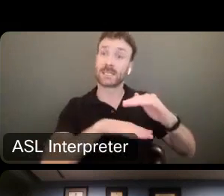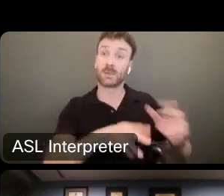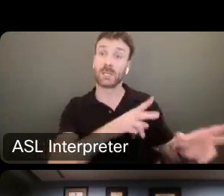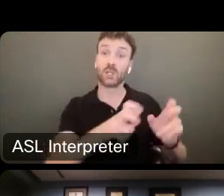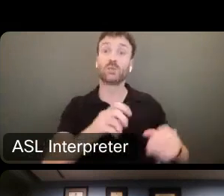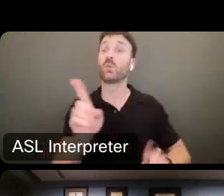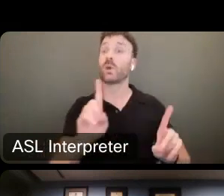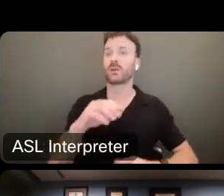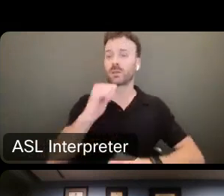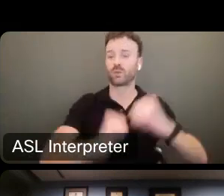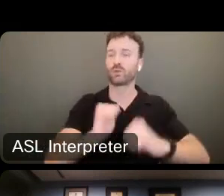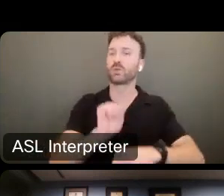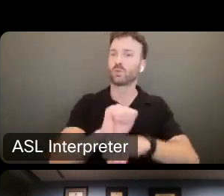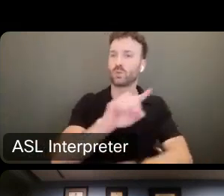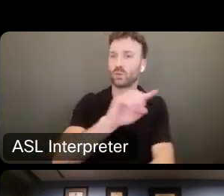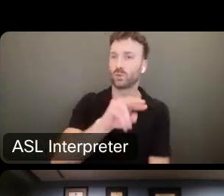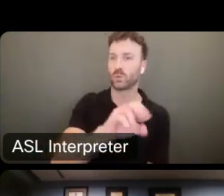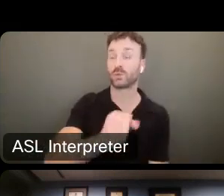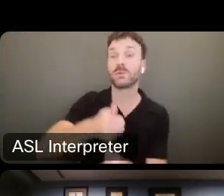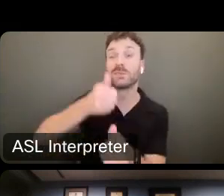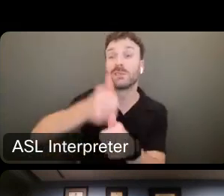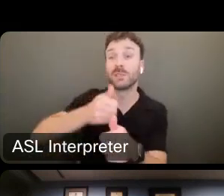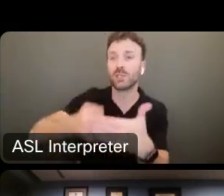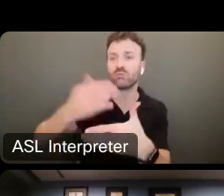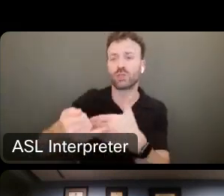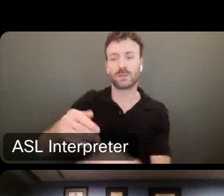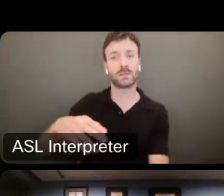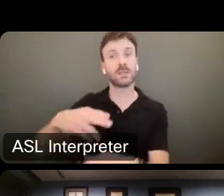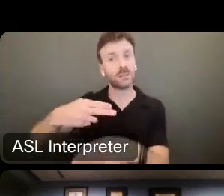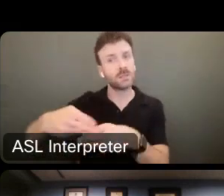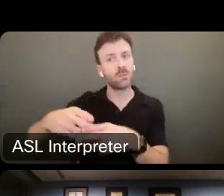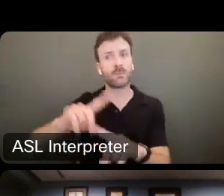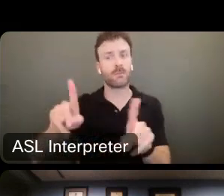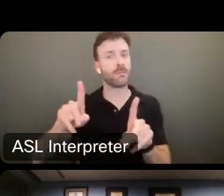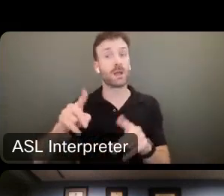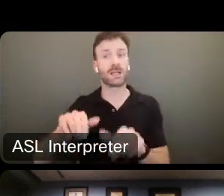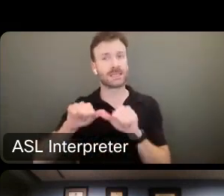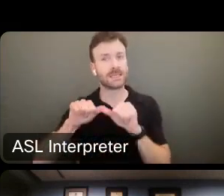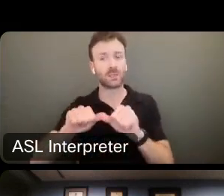Though each project is temporary, continued investment leads to new projects, prolonging